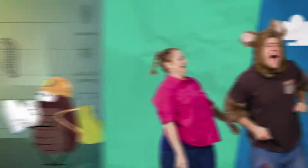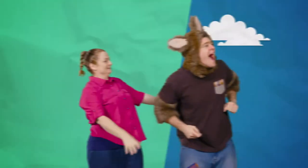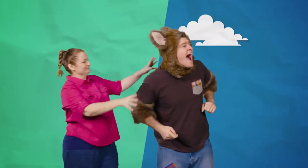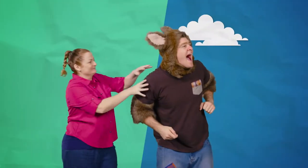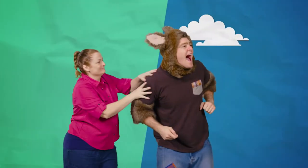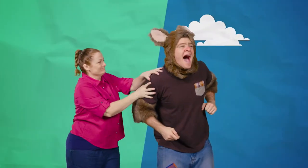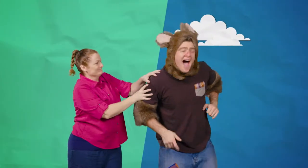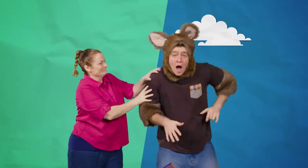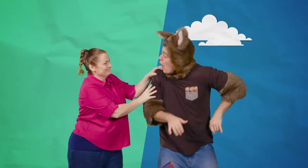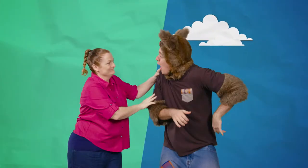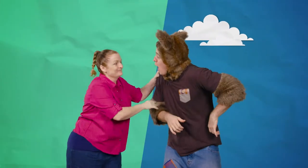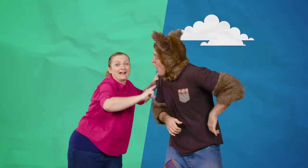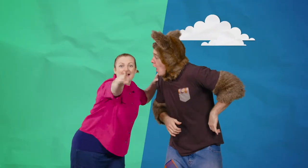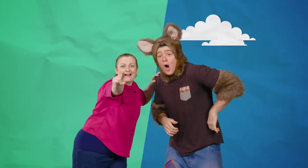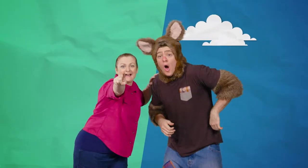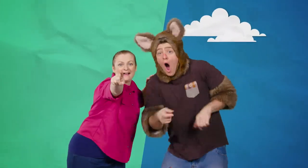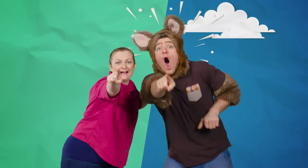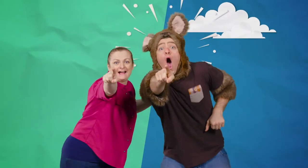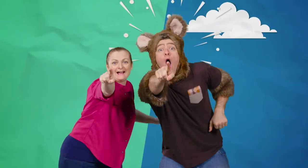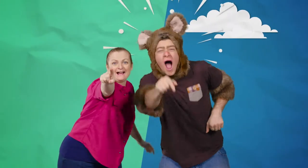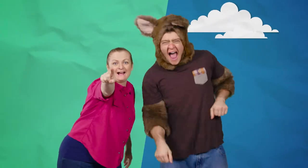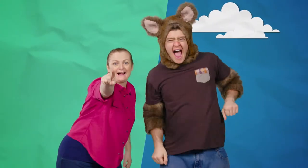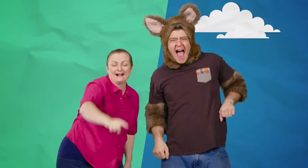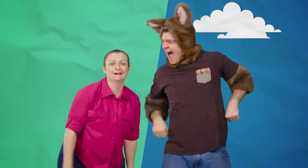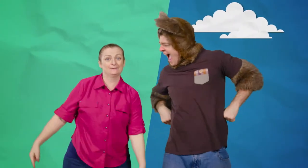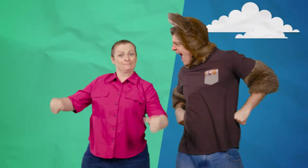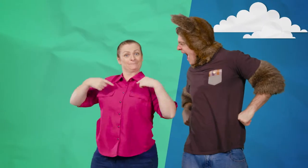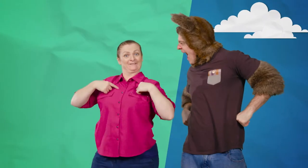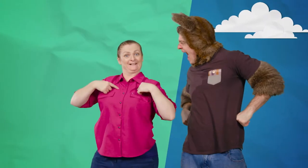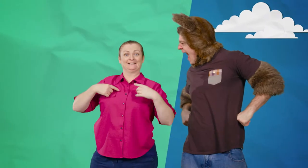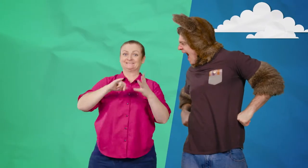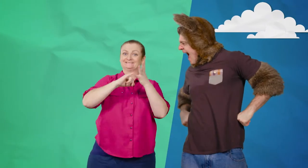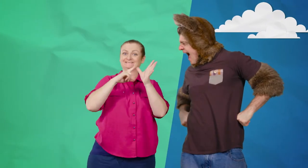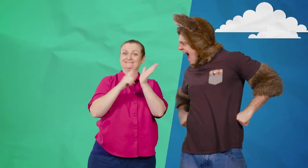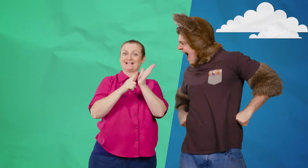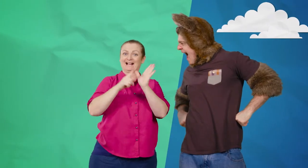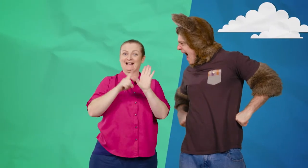Huh? Look! Oh! I'm Sally.